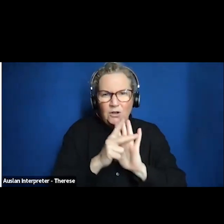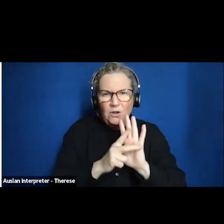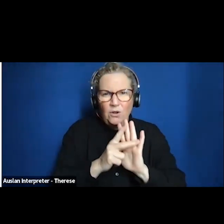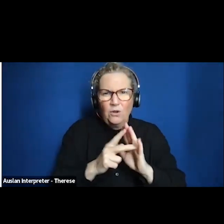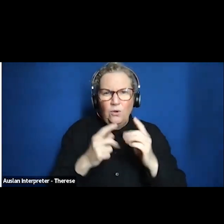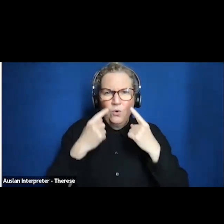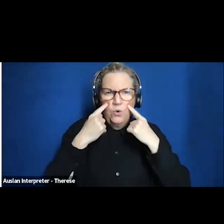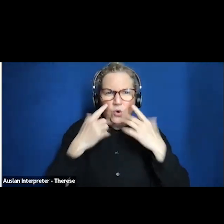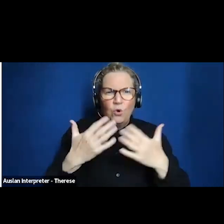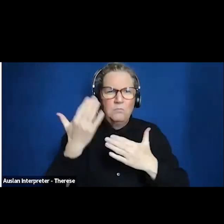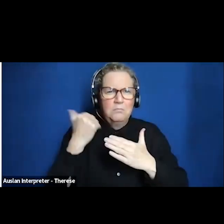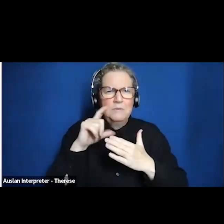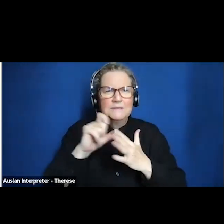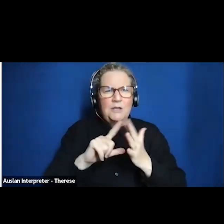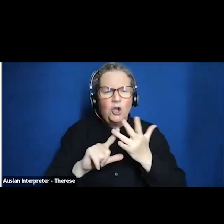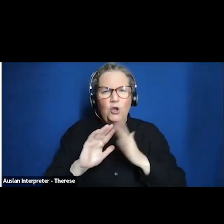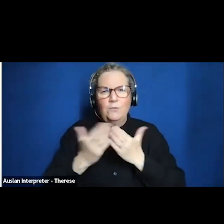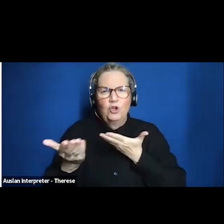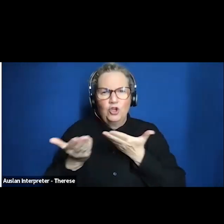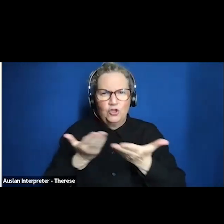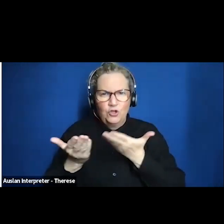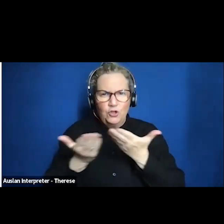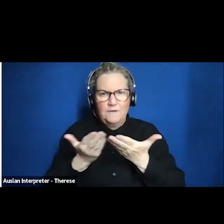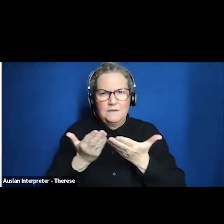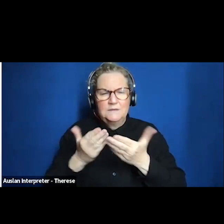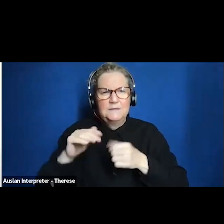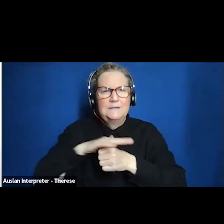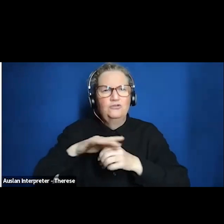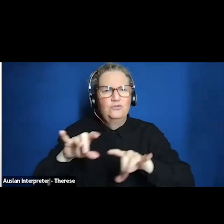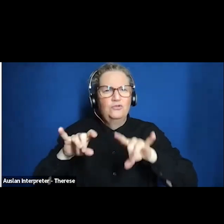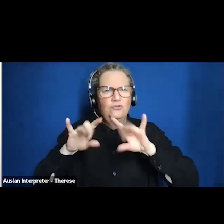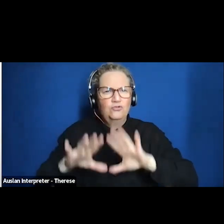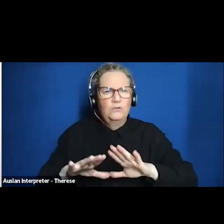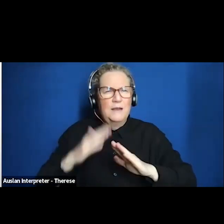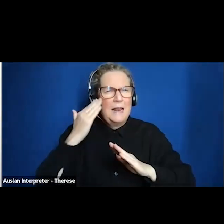as CEO of Community Services Industry Australia.